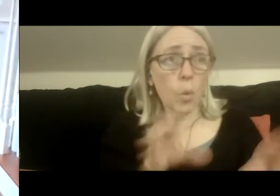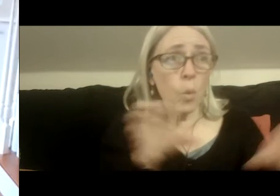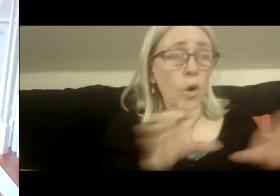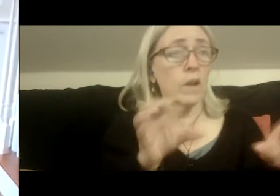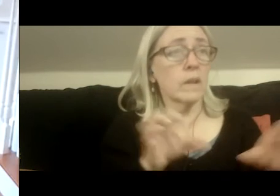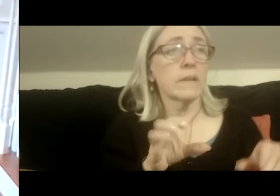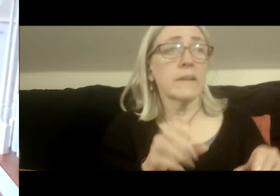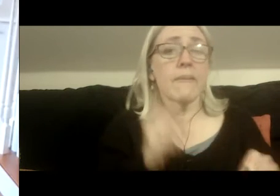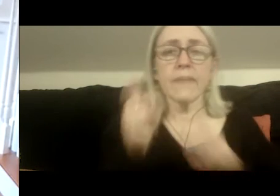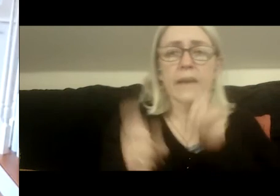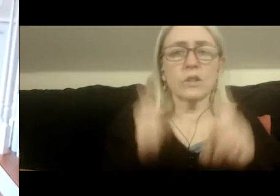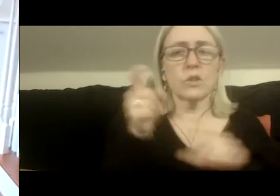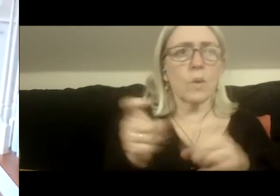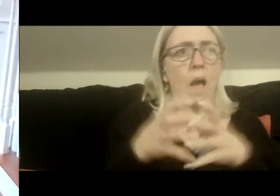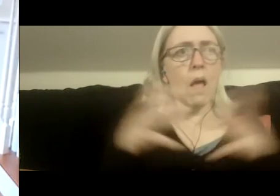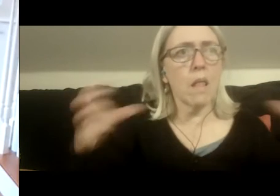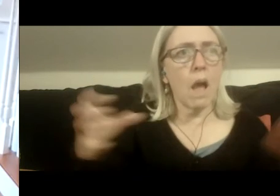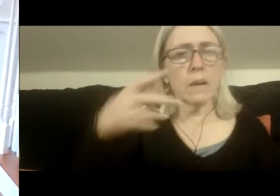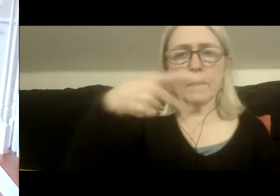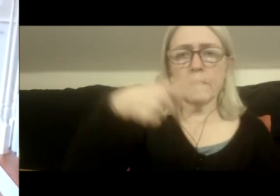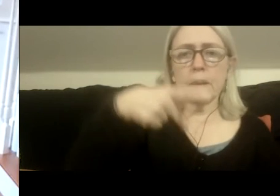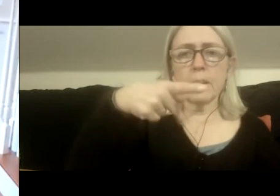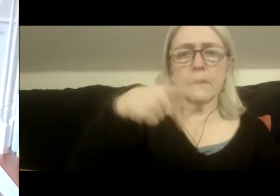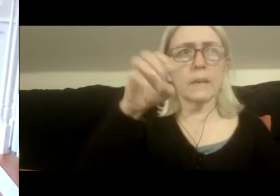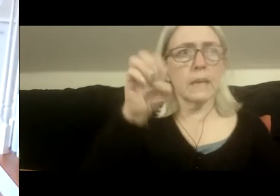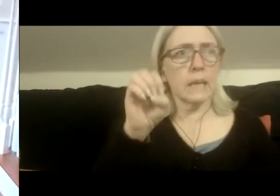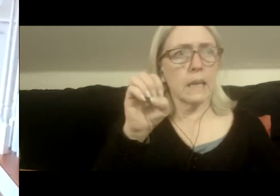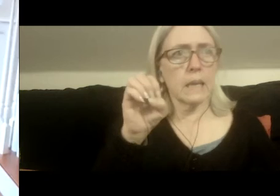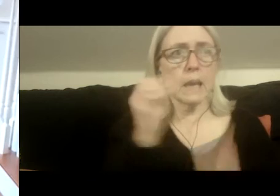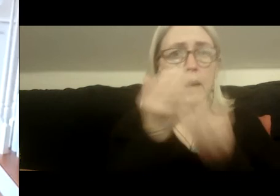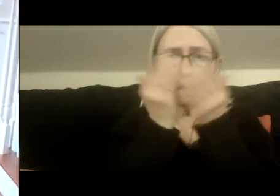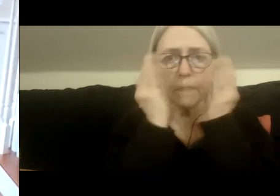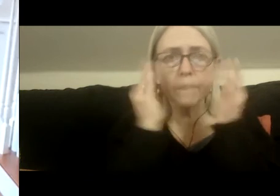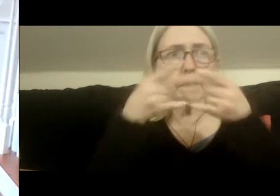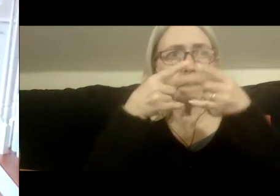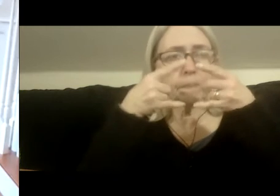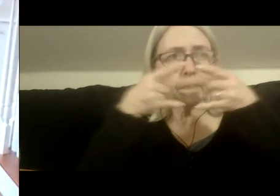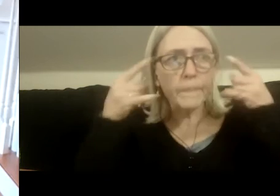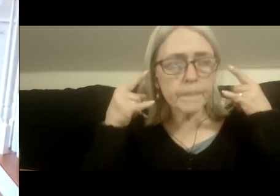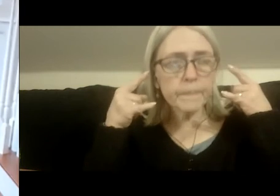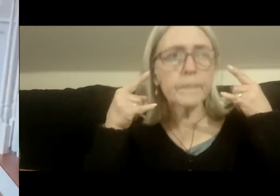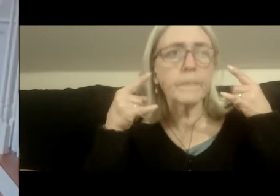and played a critical role in receipt and distribution of PPE on our campus.